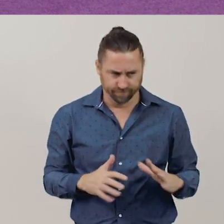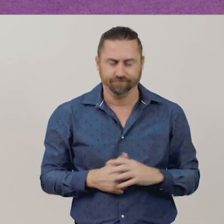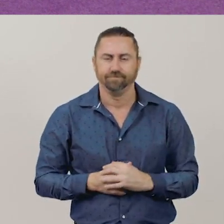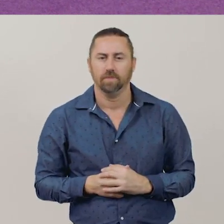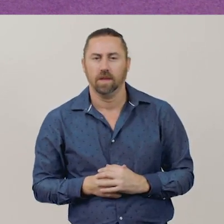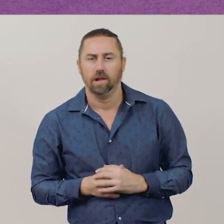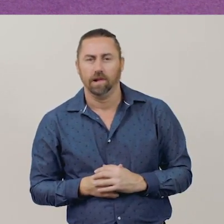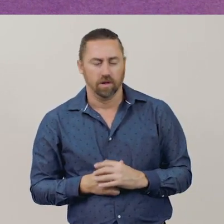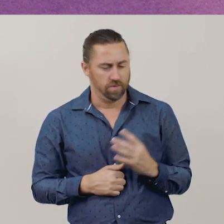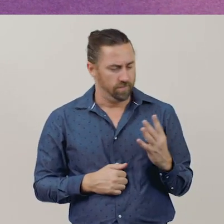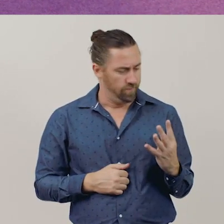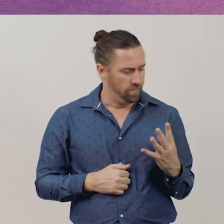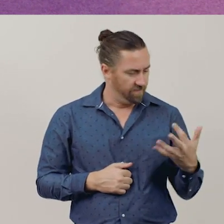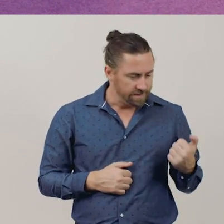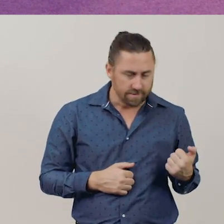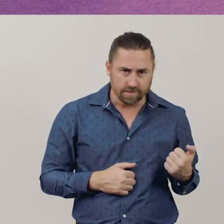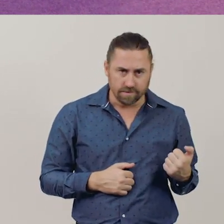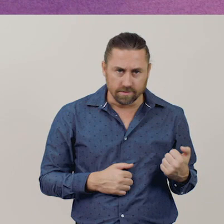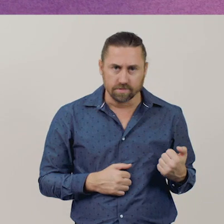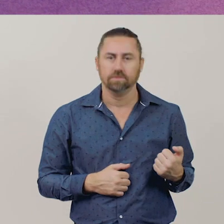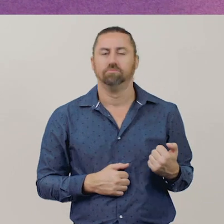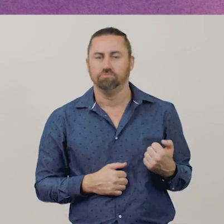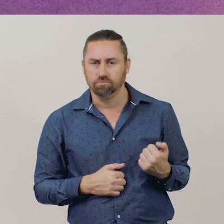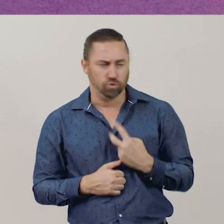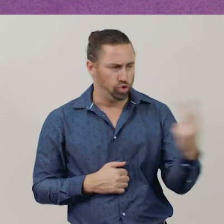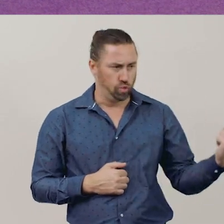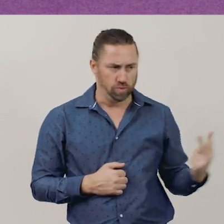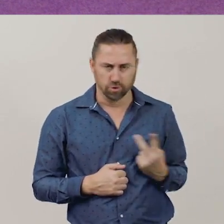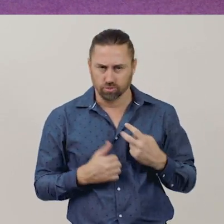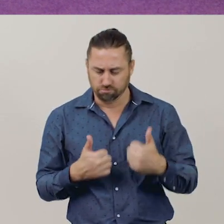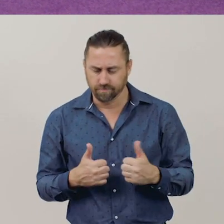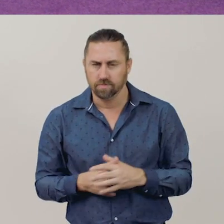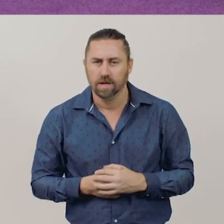4, 5, 6. Now we each have 2.